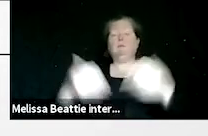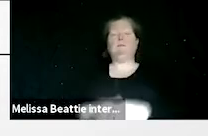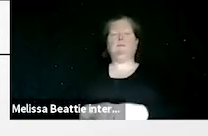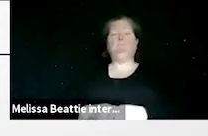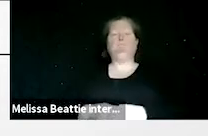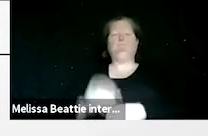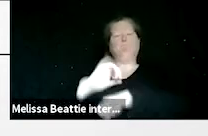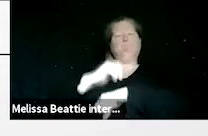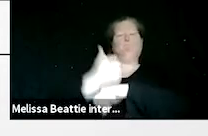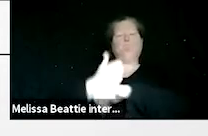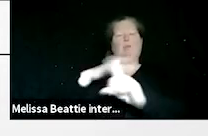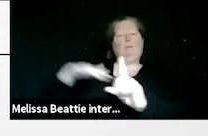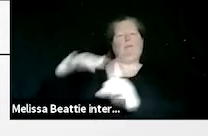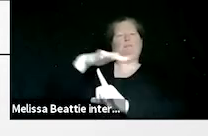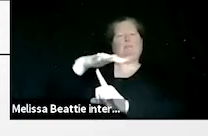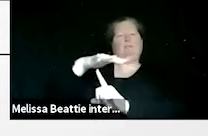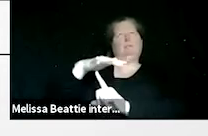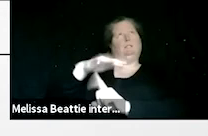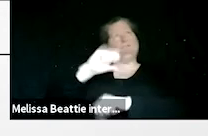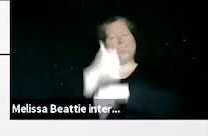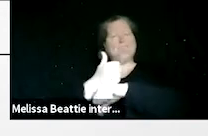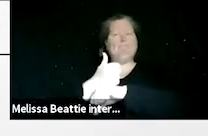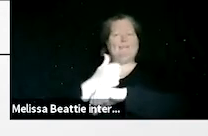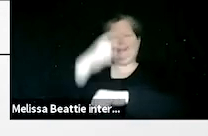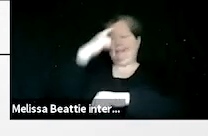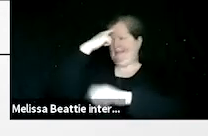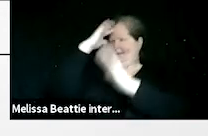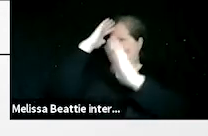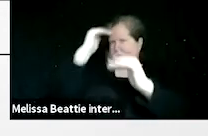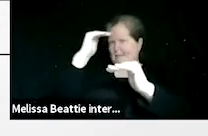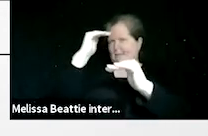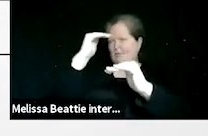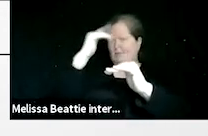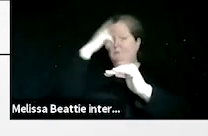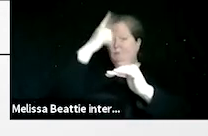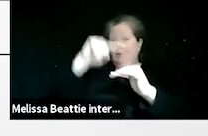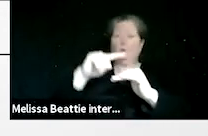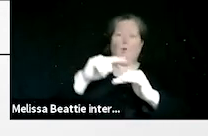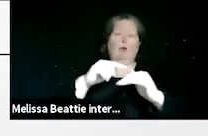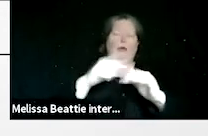and setting an expectation that because you for this time of staff. You work at our it